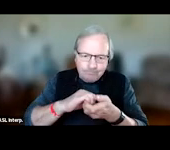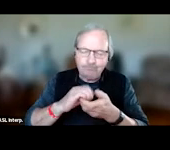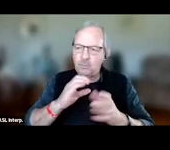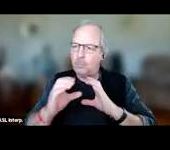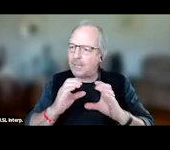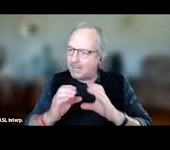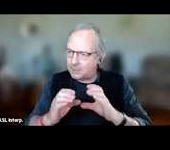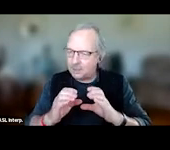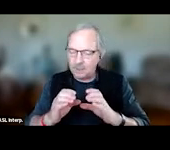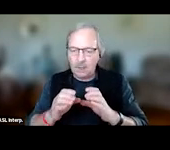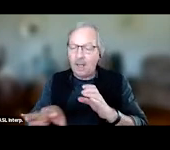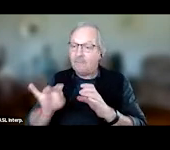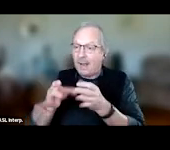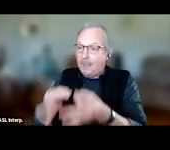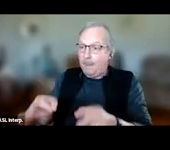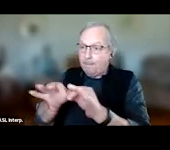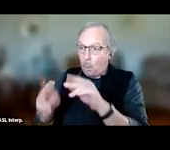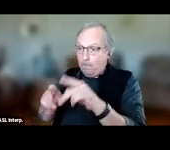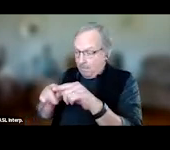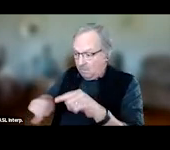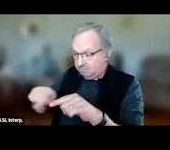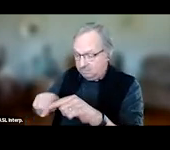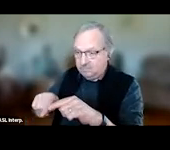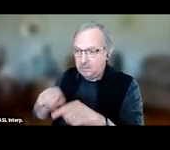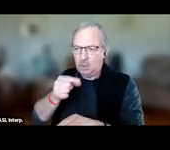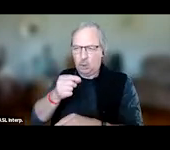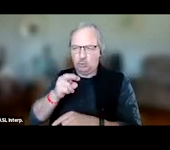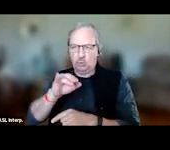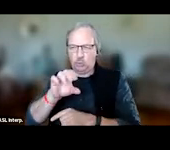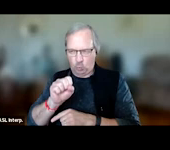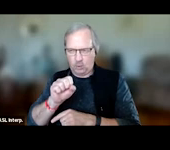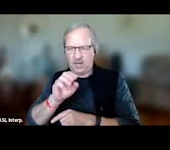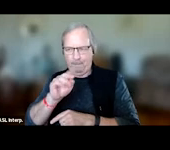who those key people are in the network. And Georgi and Millie definitely, definitely been some of those feedback.